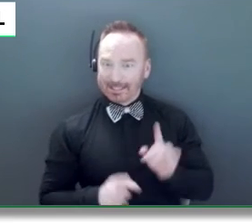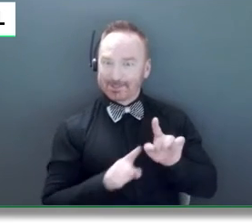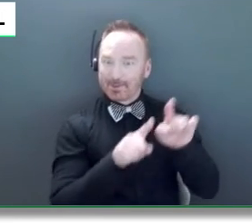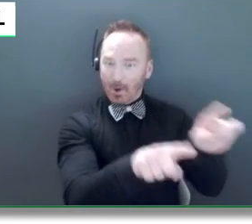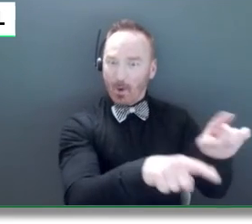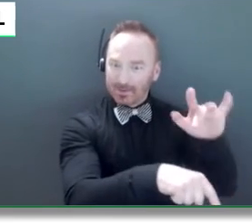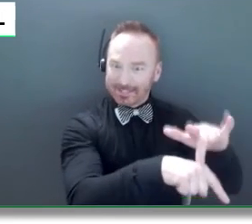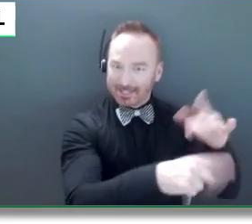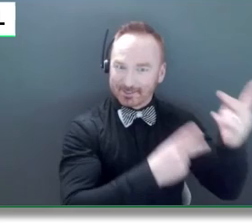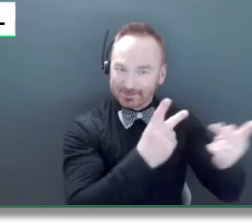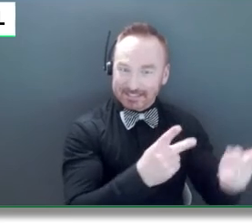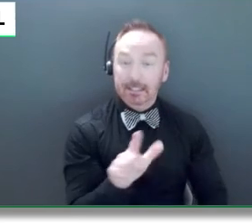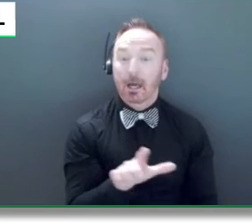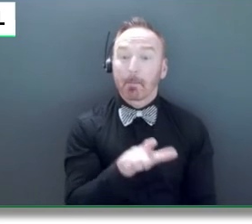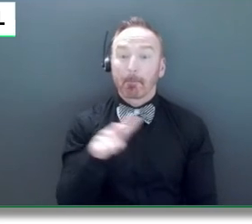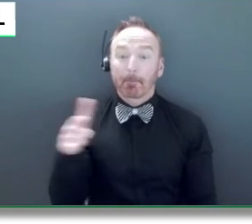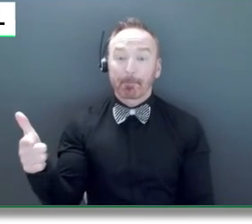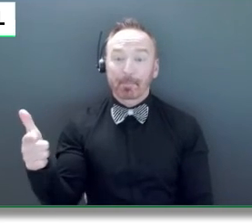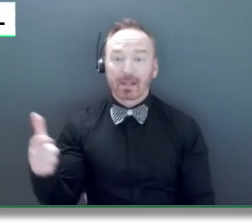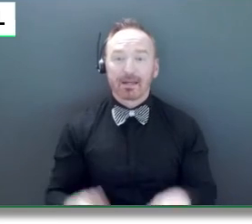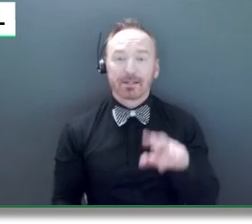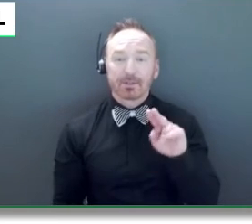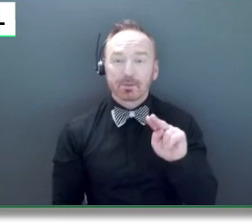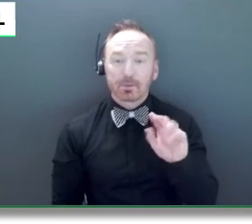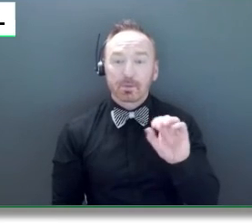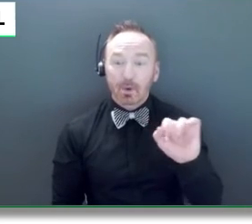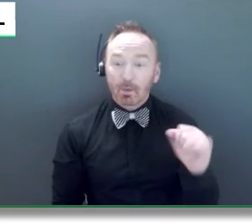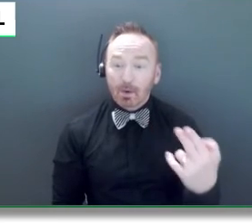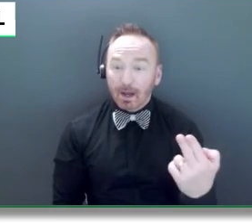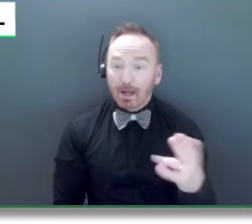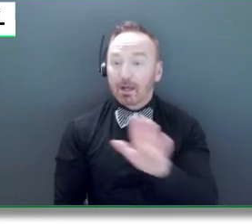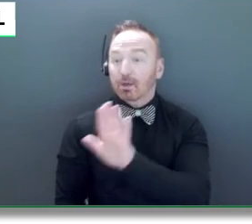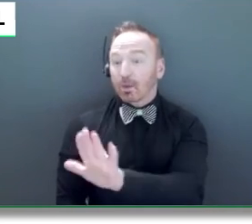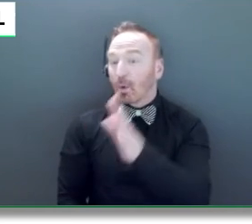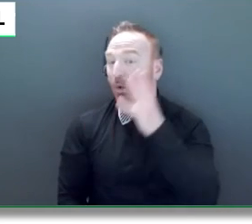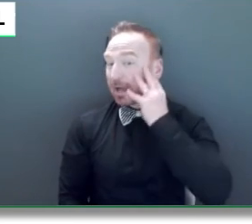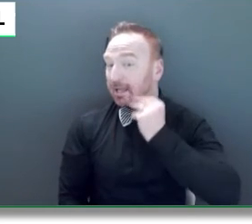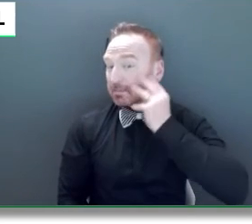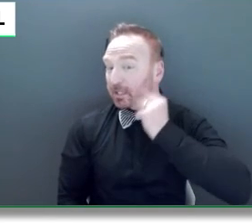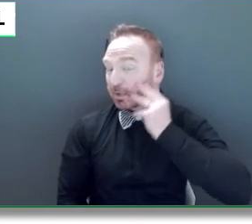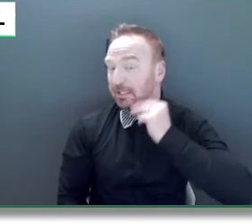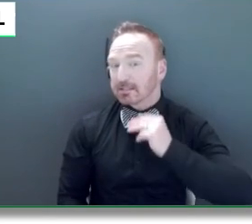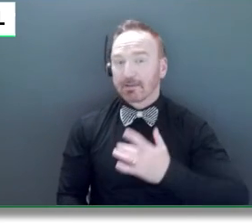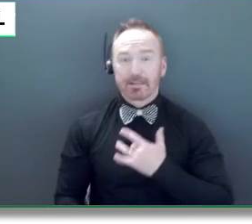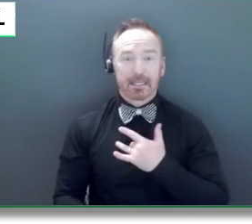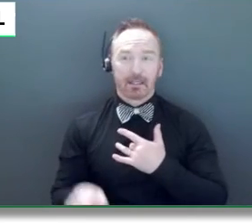Noah next if you've had an experience you felt really nailed accessibility?